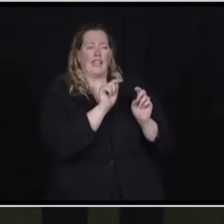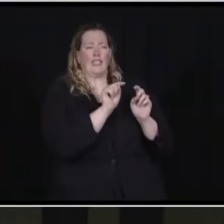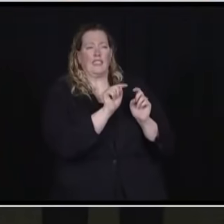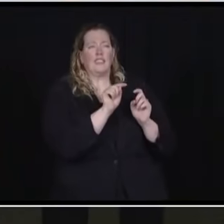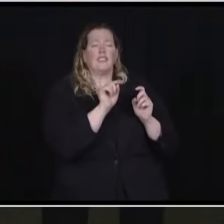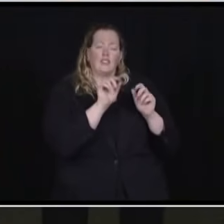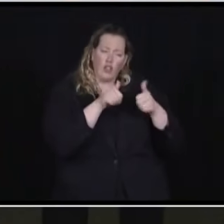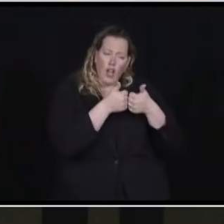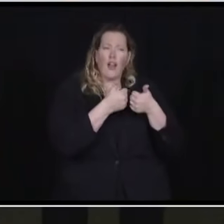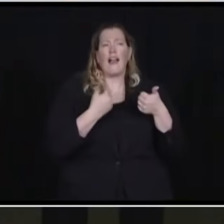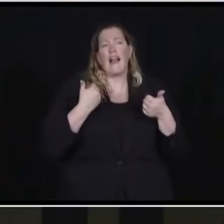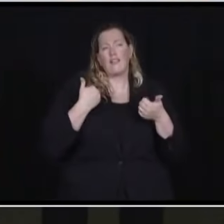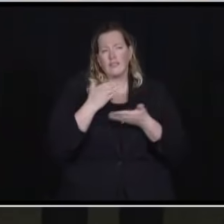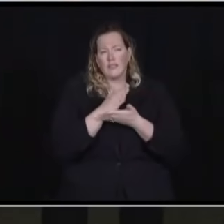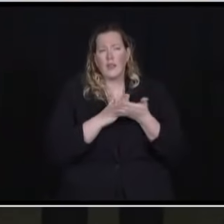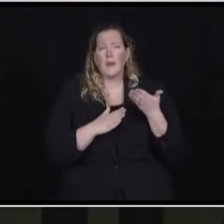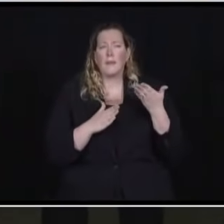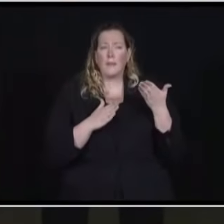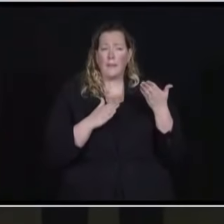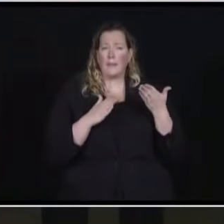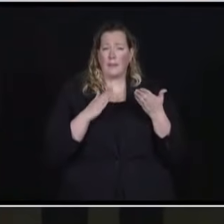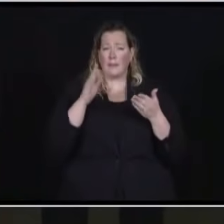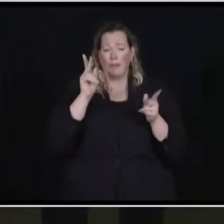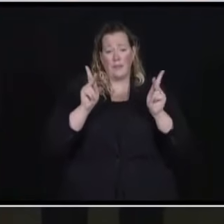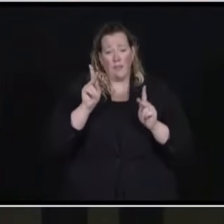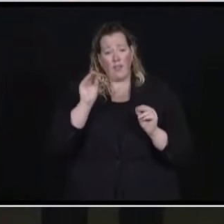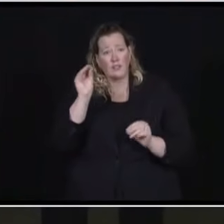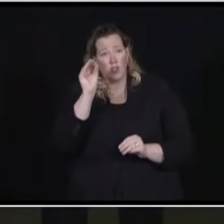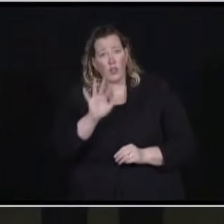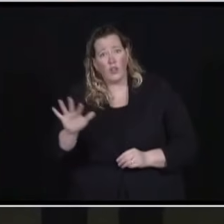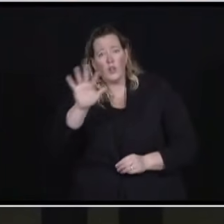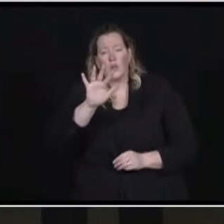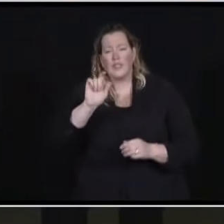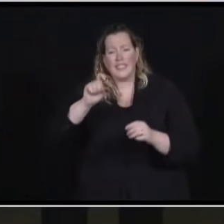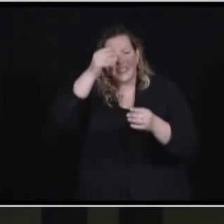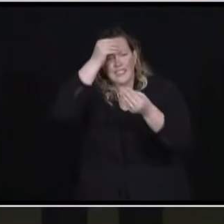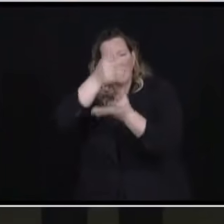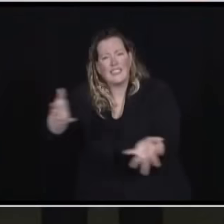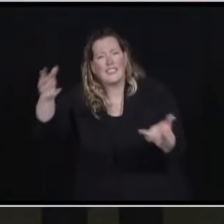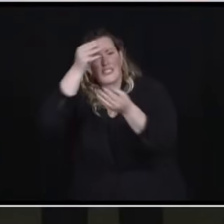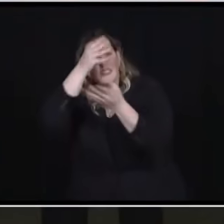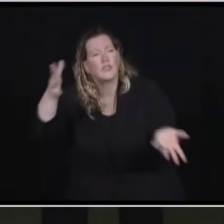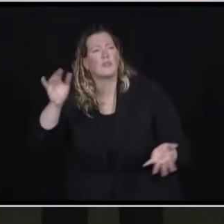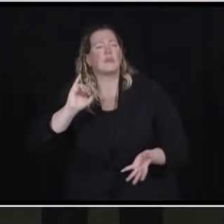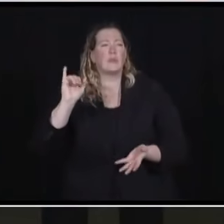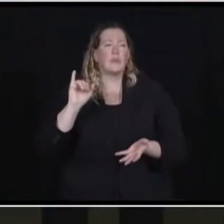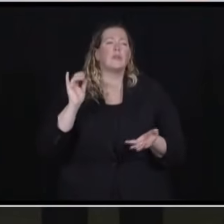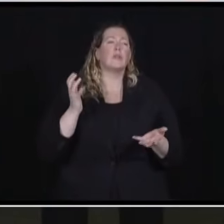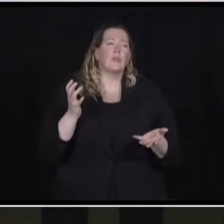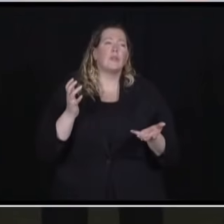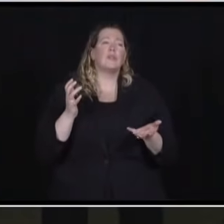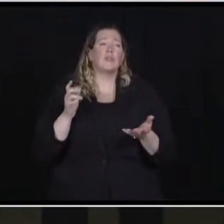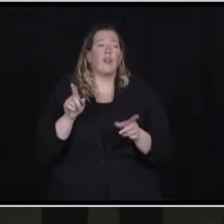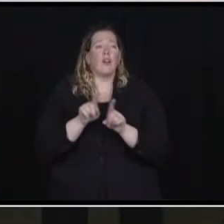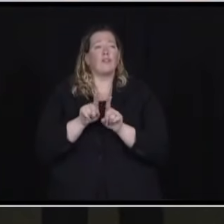first, we are a long ways towards the preparation, I listened yesterday and walked through it and we questioned closely very